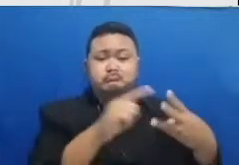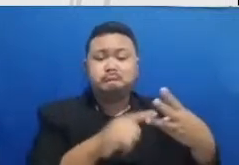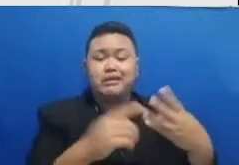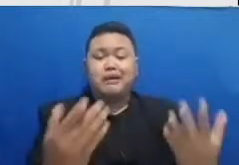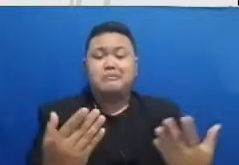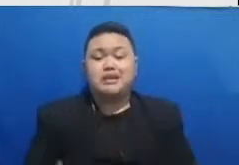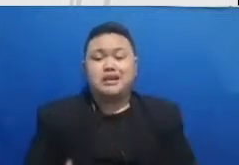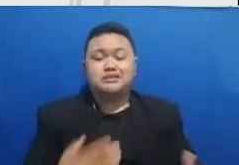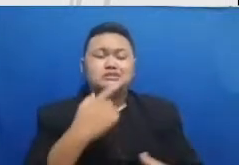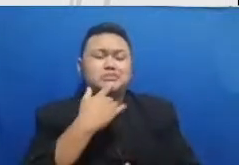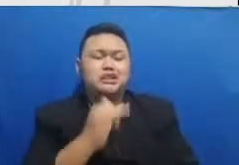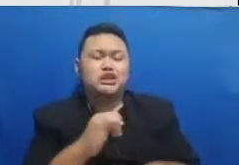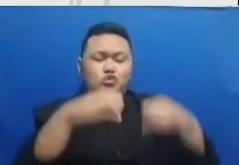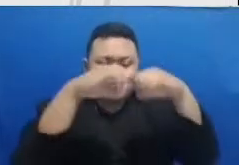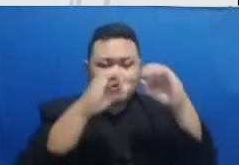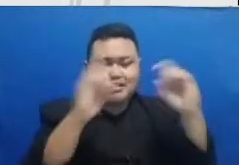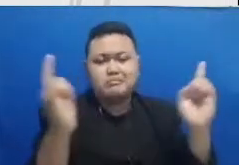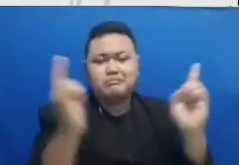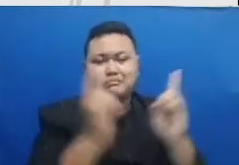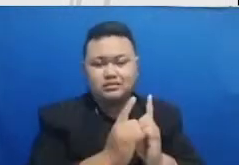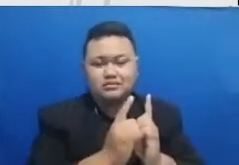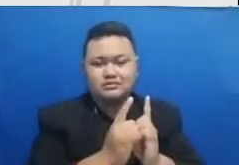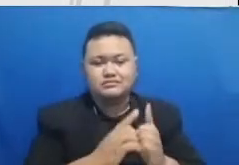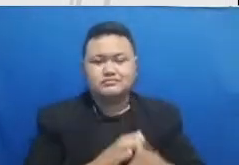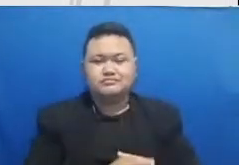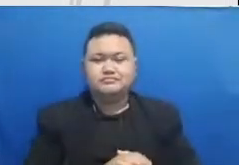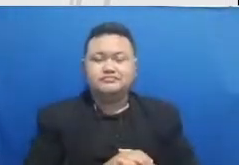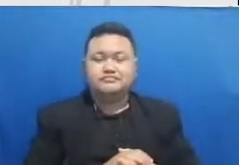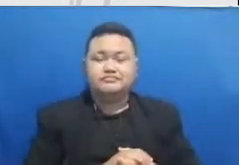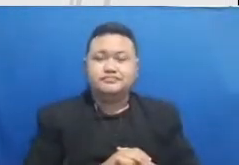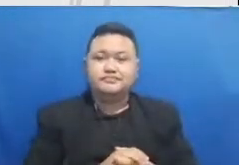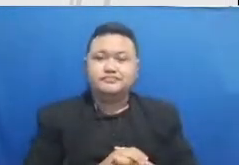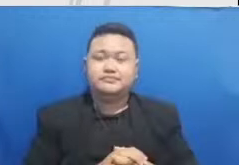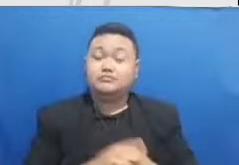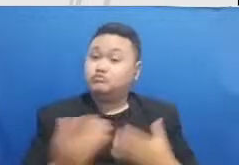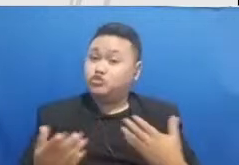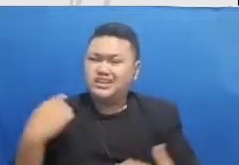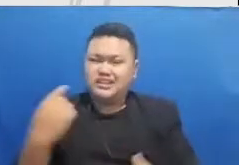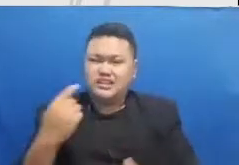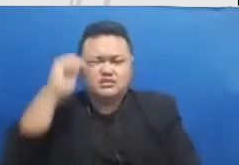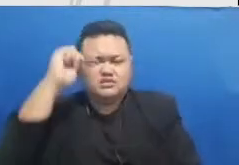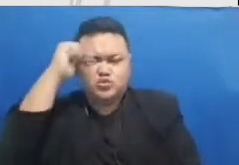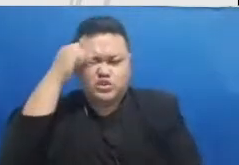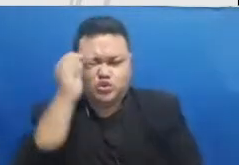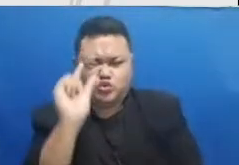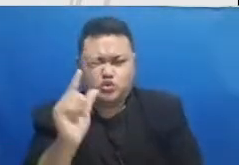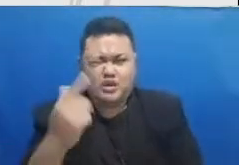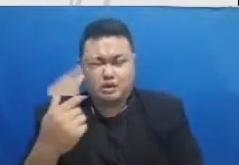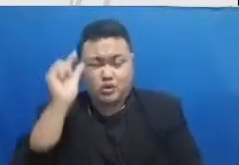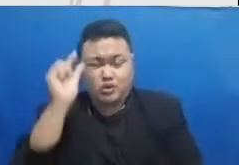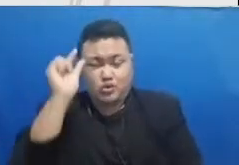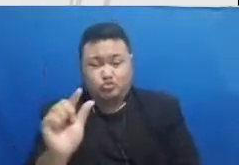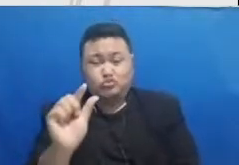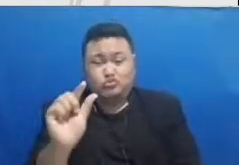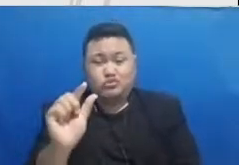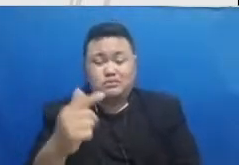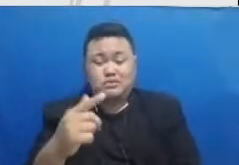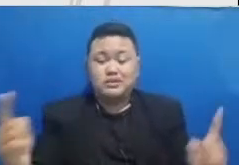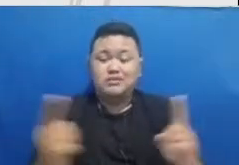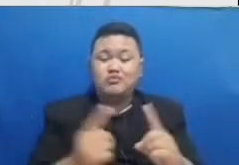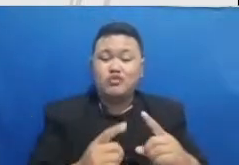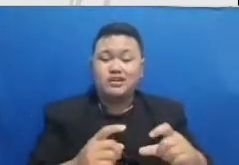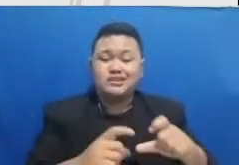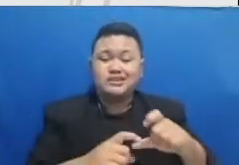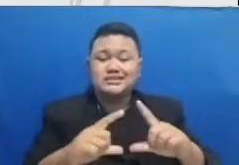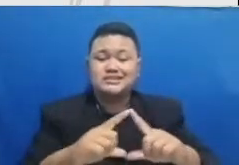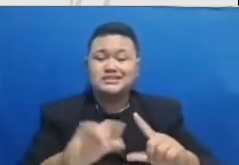Map maybe we will find it difficult to teach science every month with this we